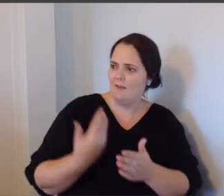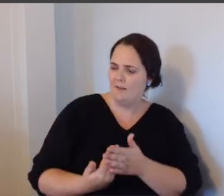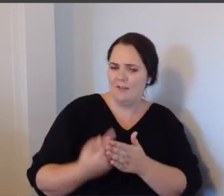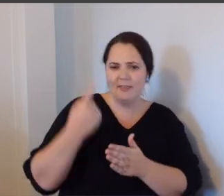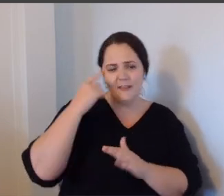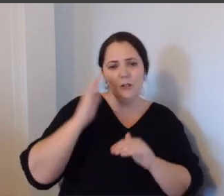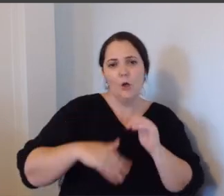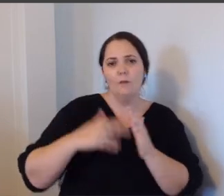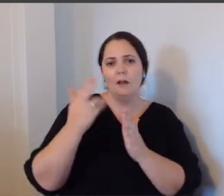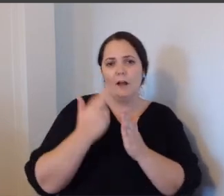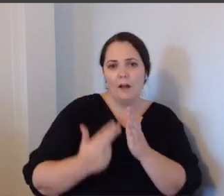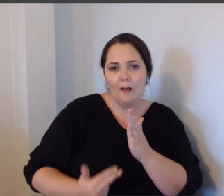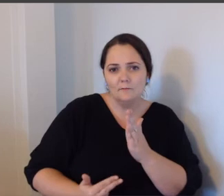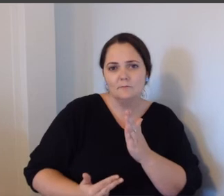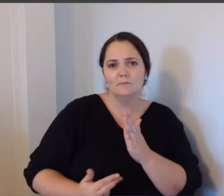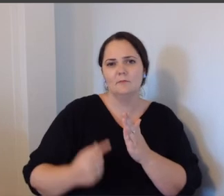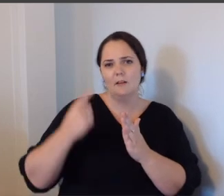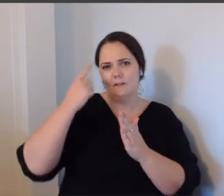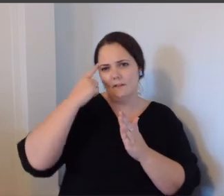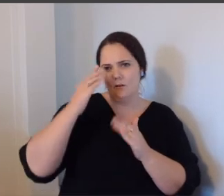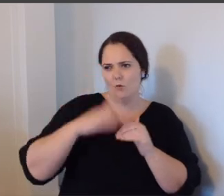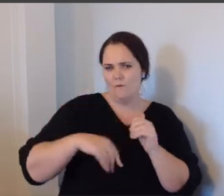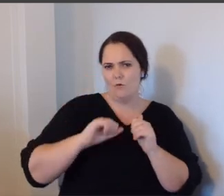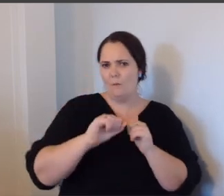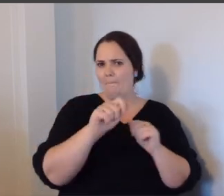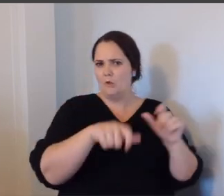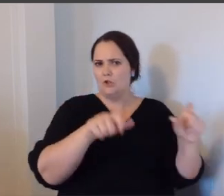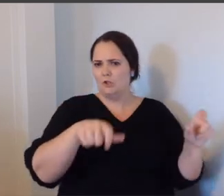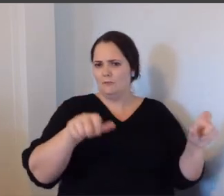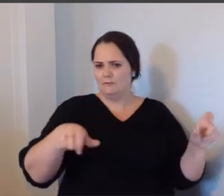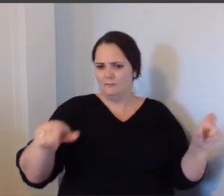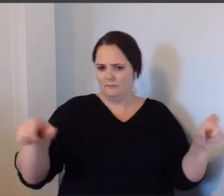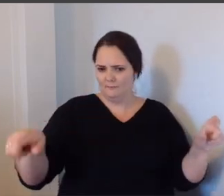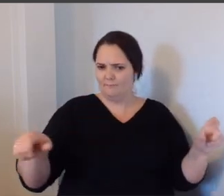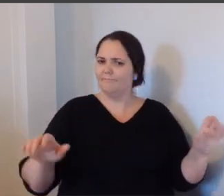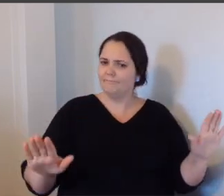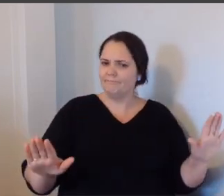And so, starting around the 1970s feminist art historians started challenging the canon